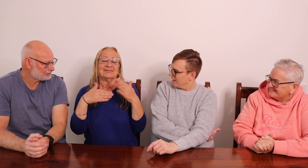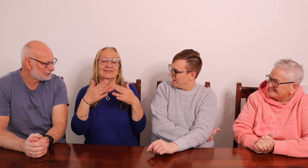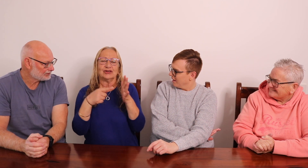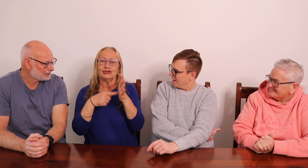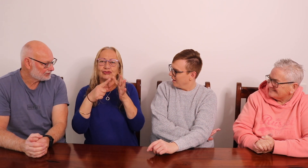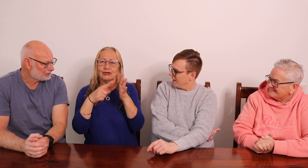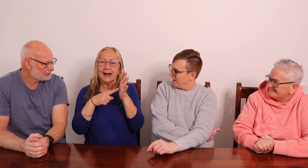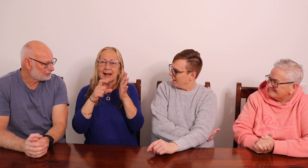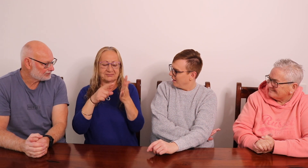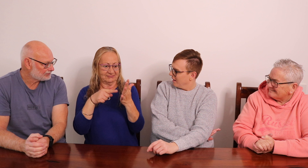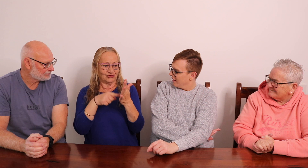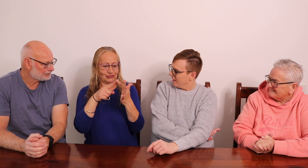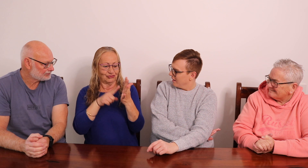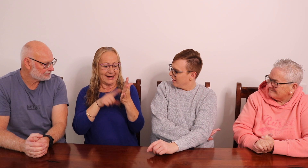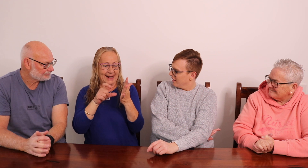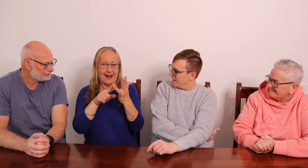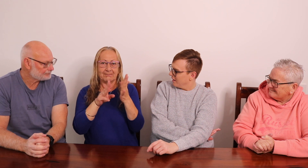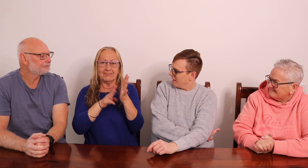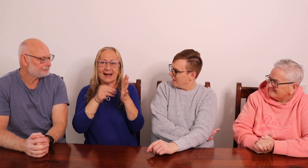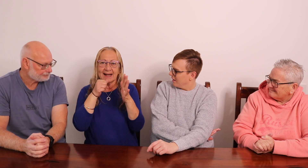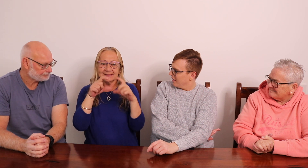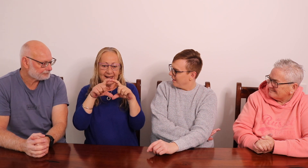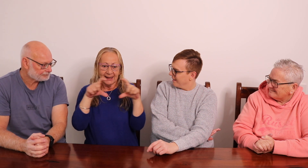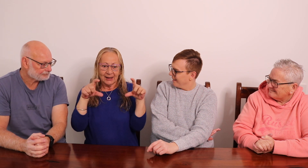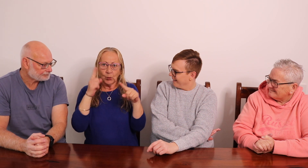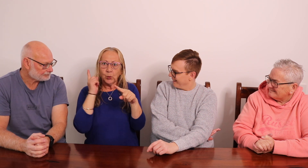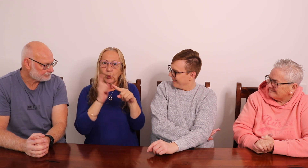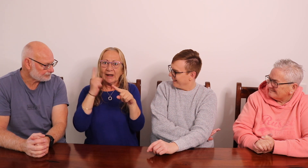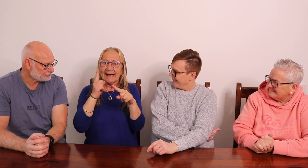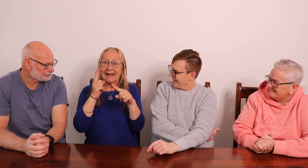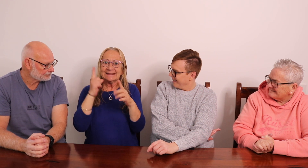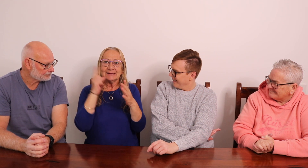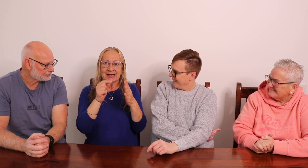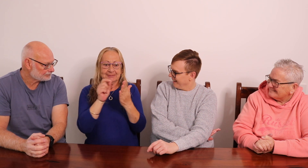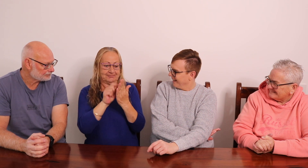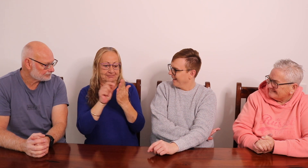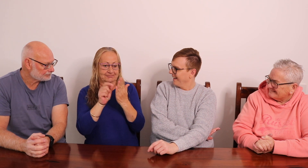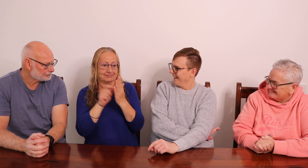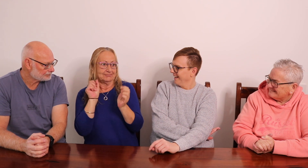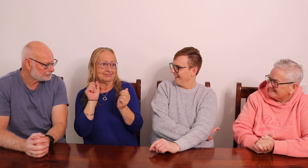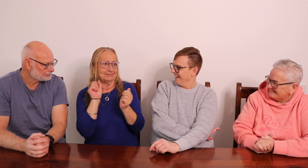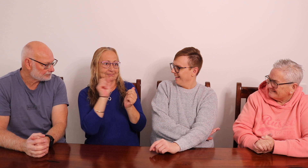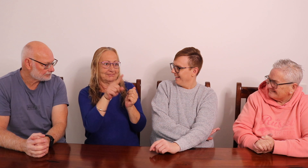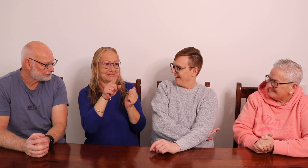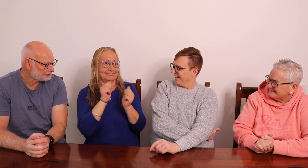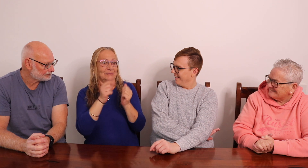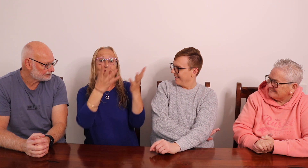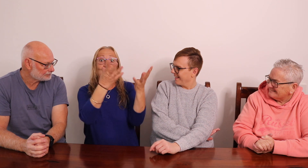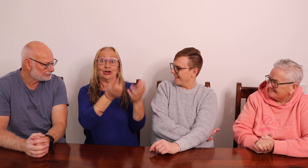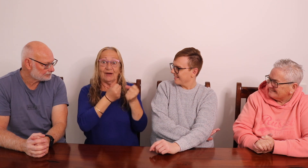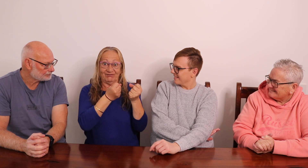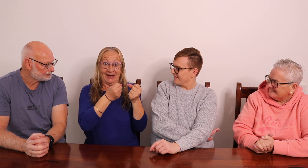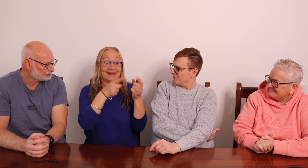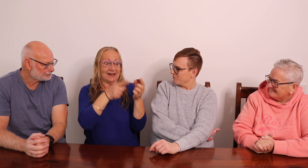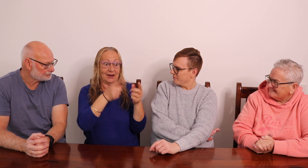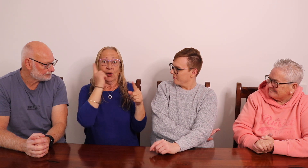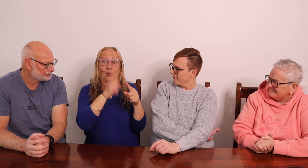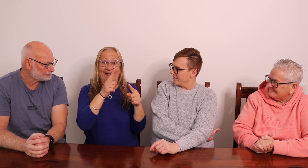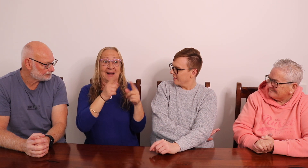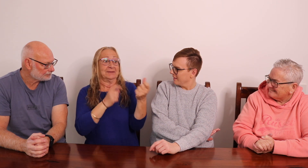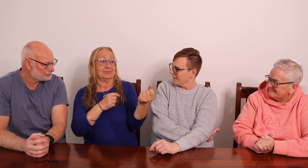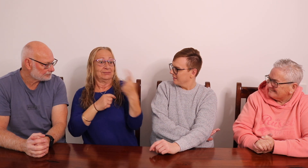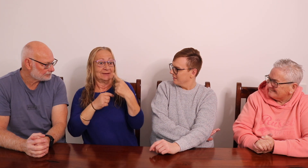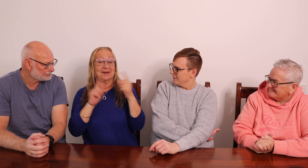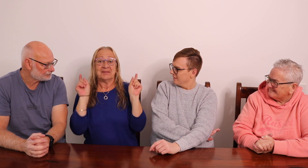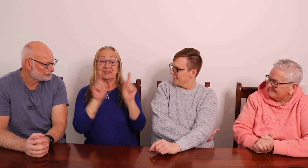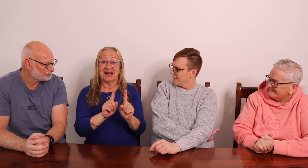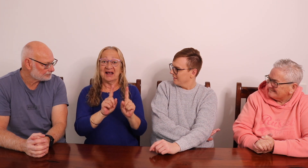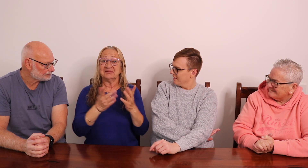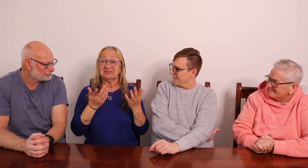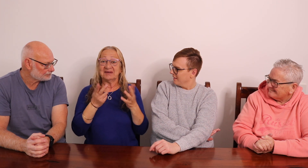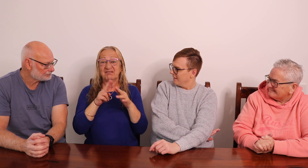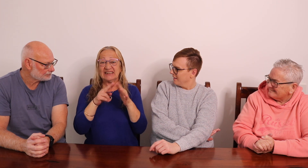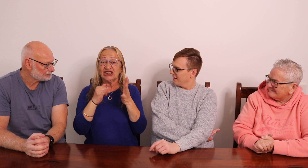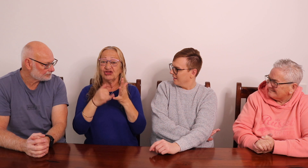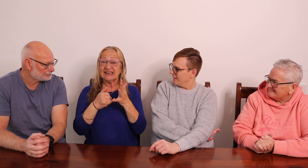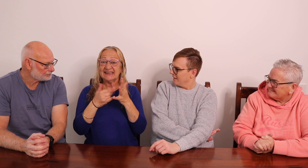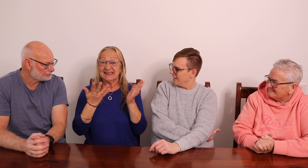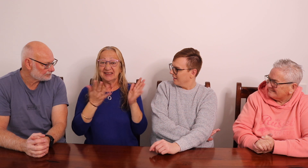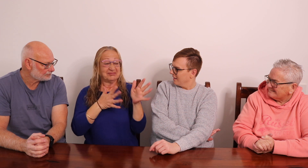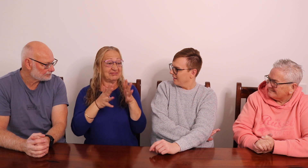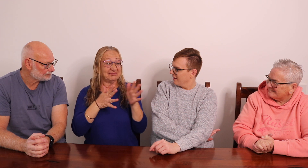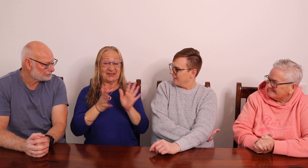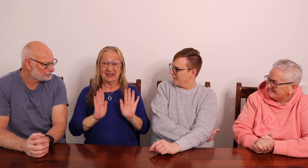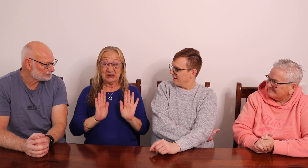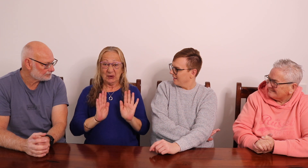and I sent them via telecom with small note and it was a faster relay and we met up at Flinders Street for a chat.